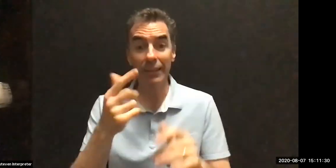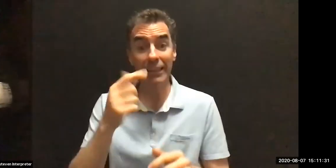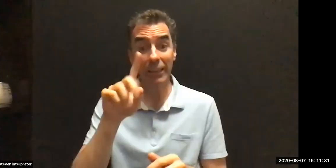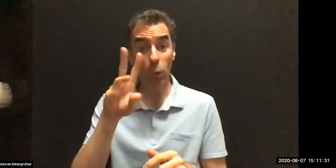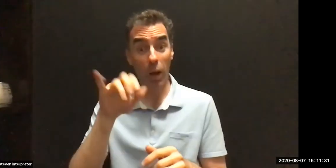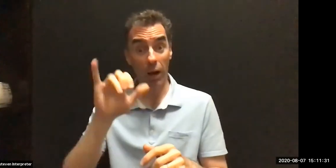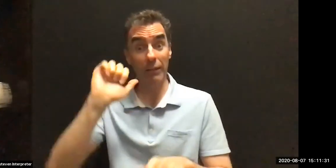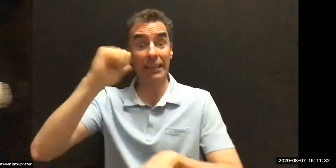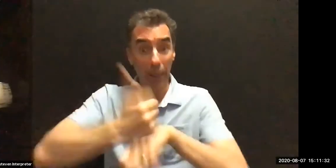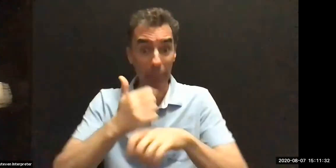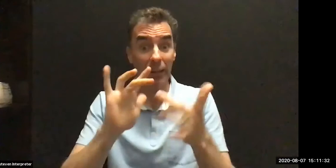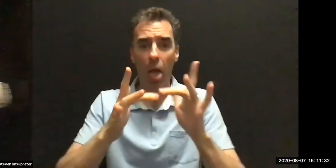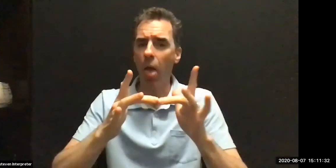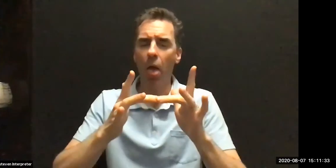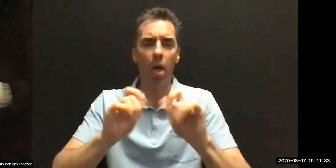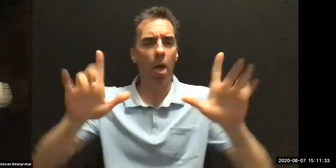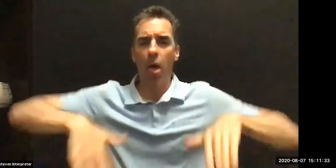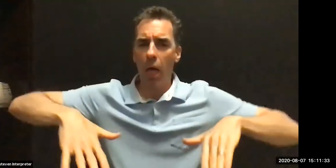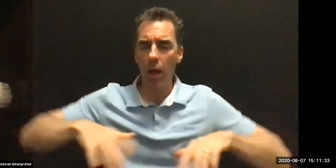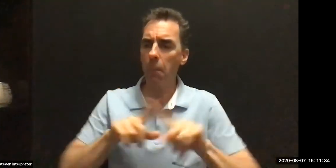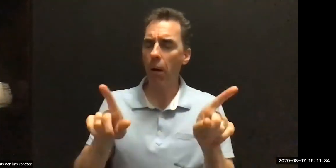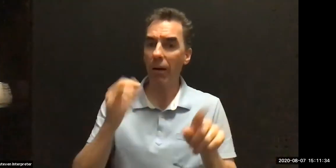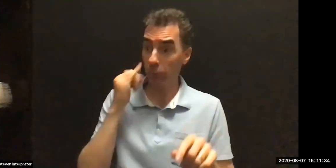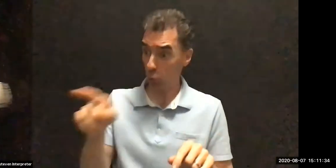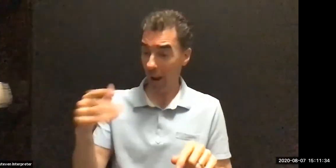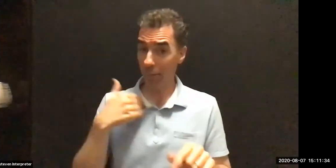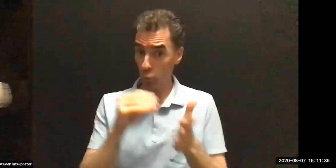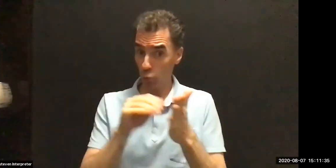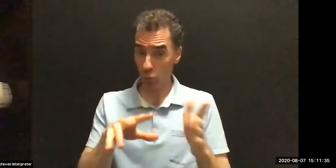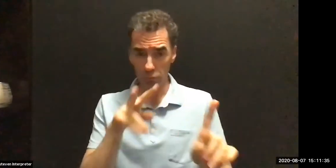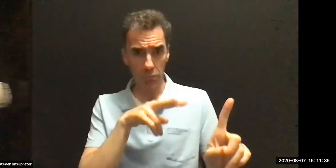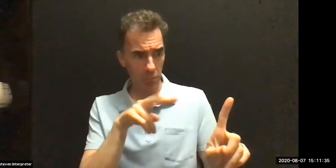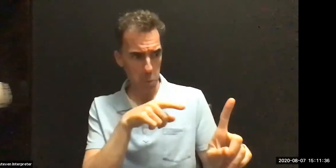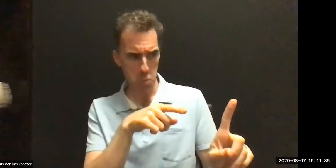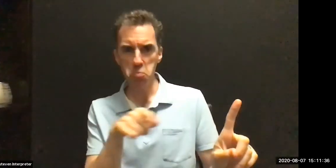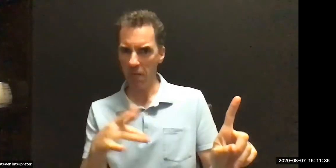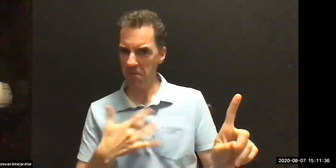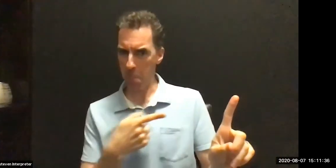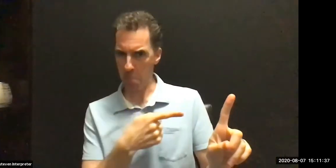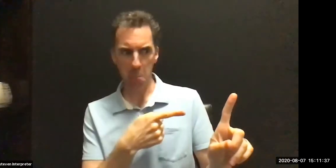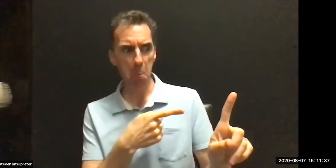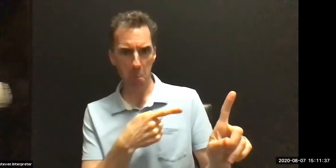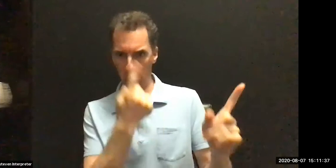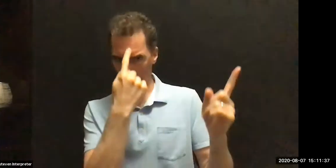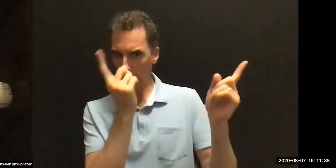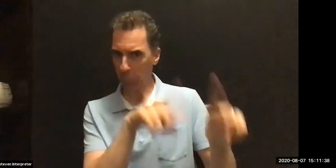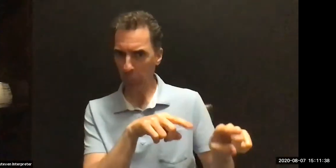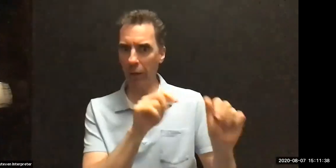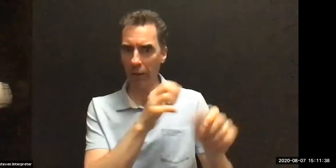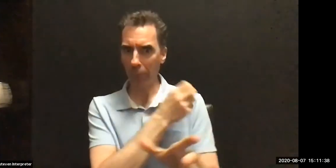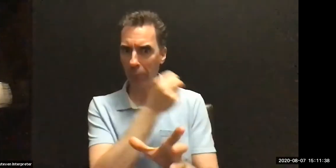Channelle Charest: But I would say if you have students that you feel like know that this would be something that could work for them for them to reach out to the info.